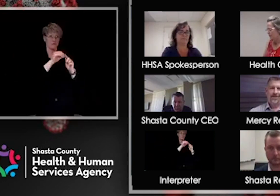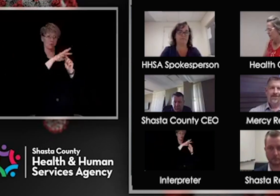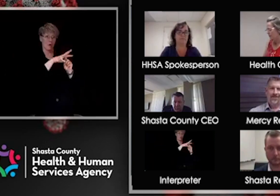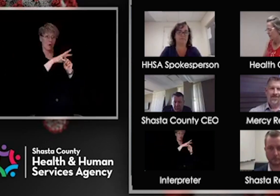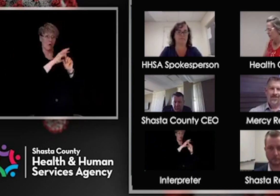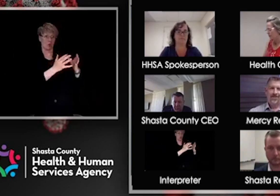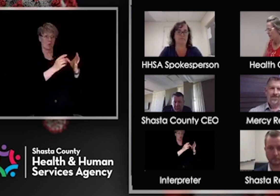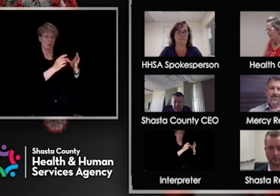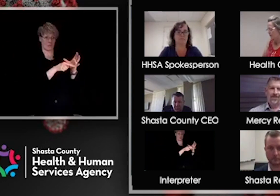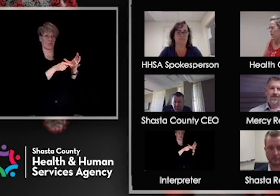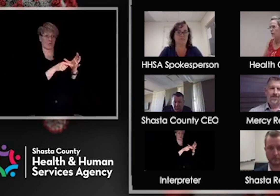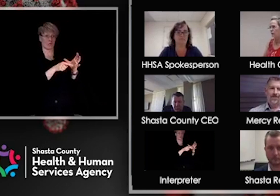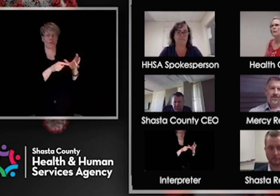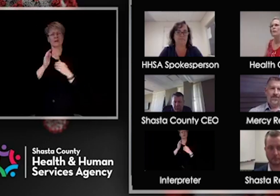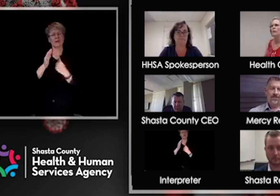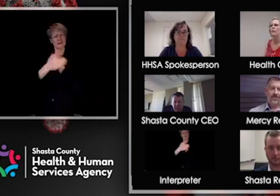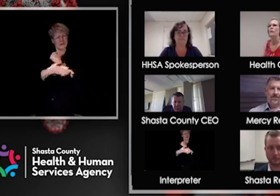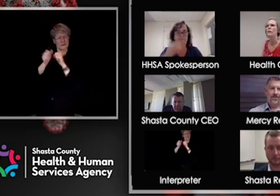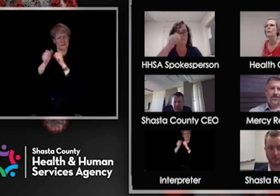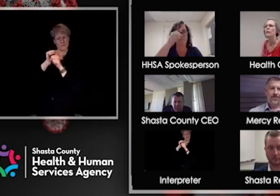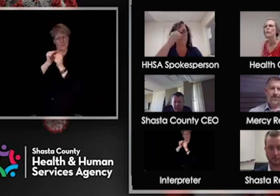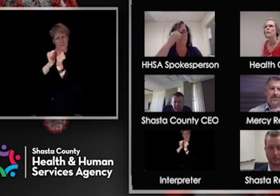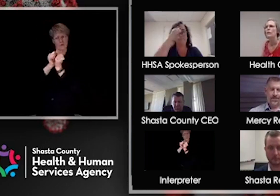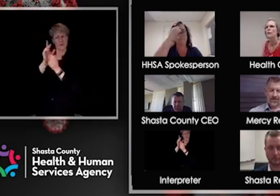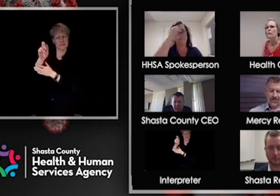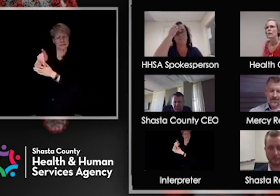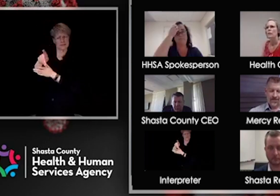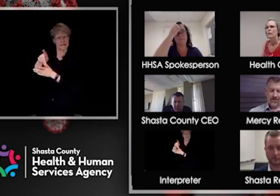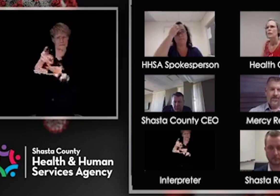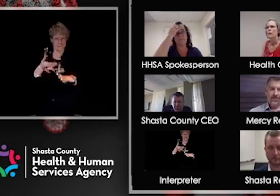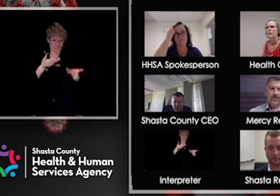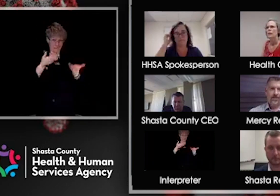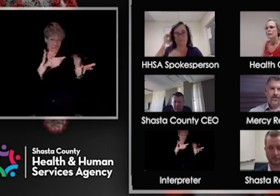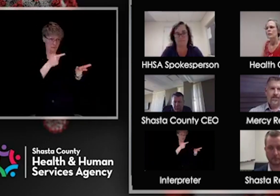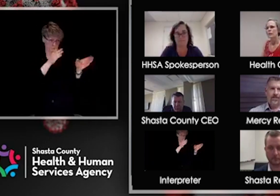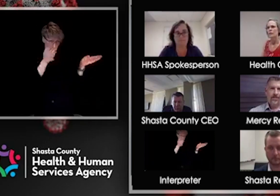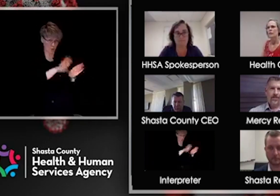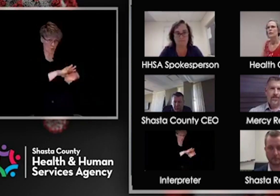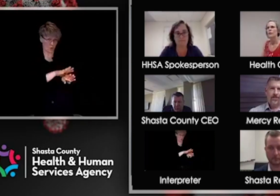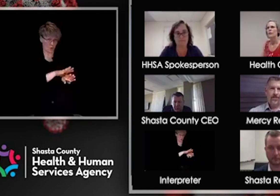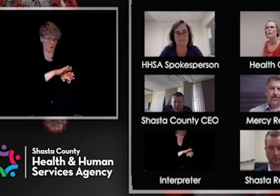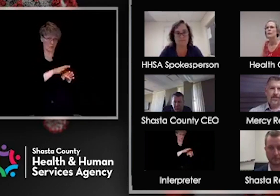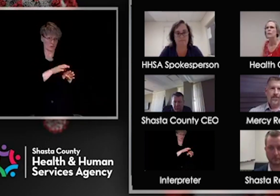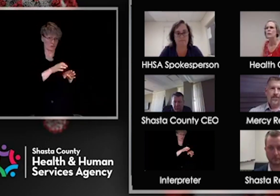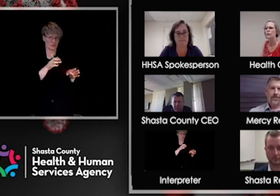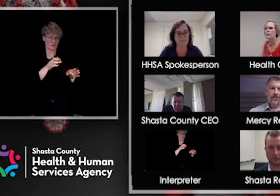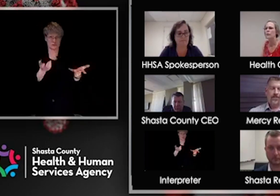and suggest that they close? I mean was that a result of a contact trace. Can you explain